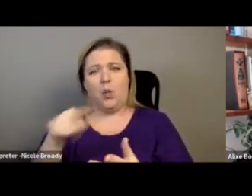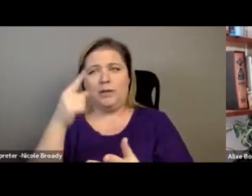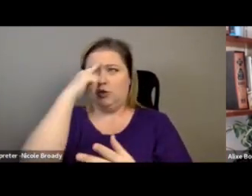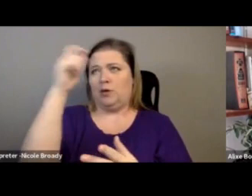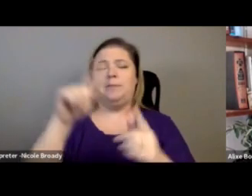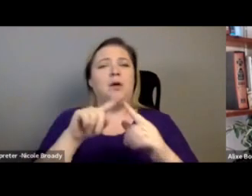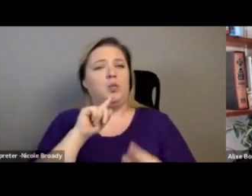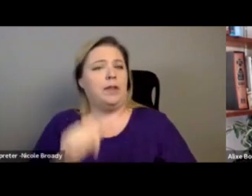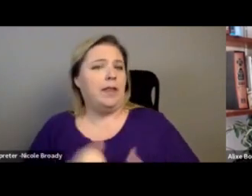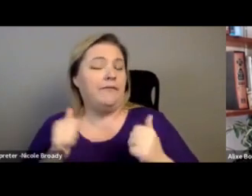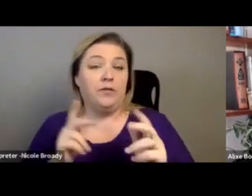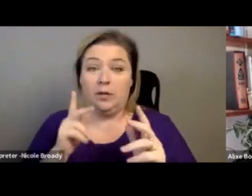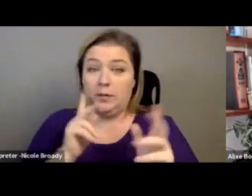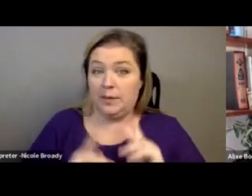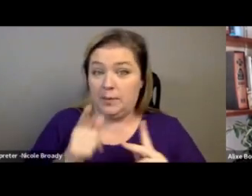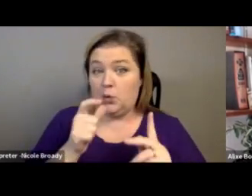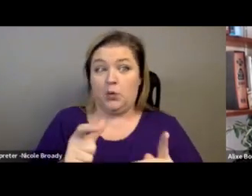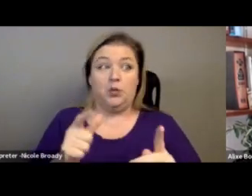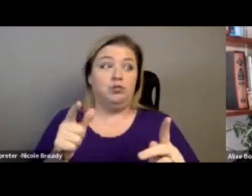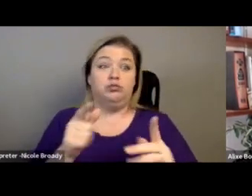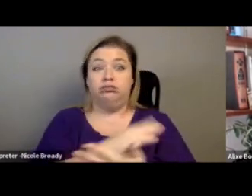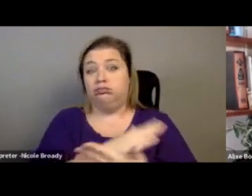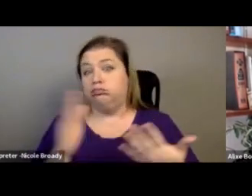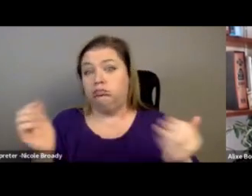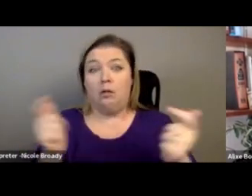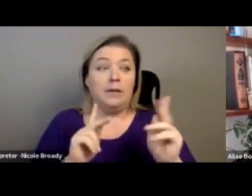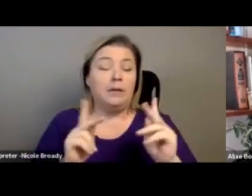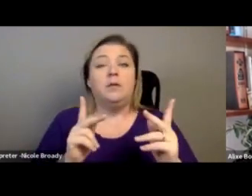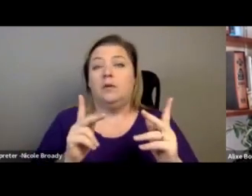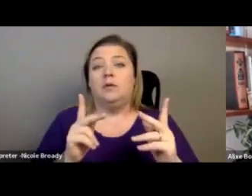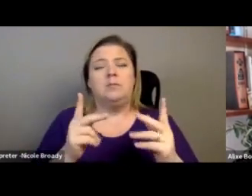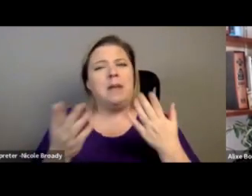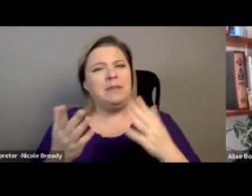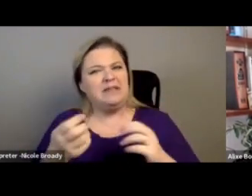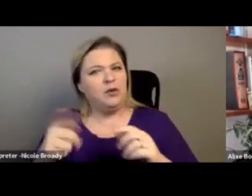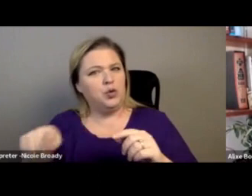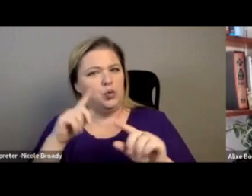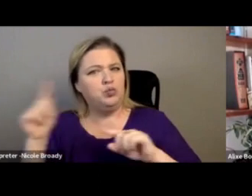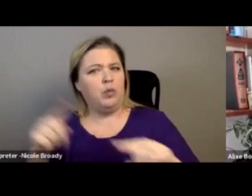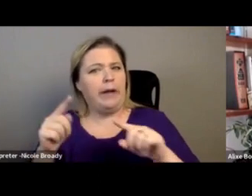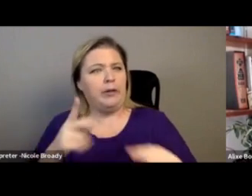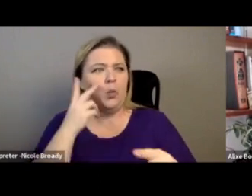lives of people across the lifespan. Those of you who are regulars on our webinar, see the slide regularly. And we keep